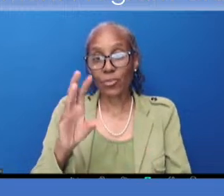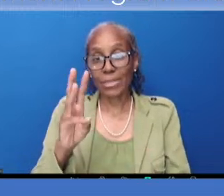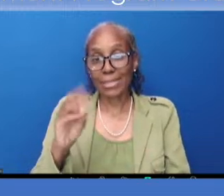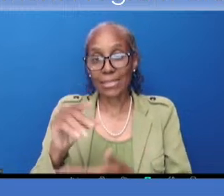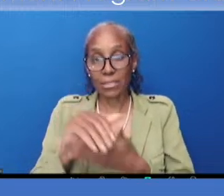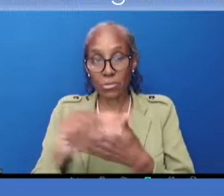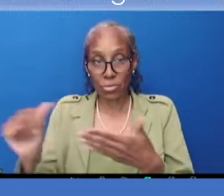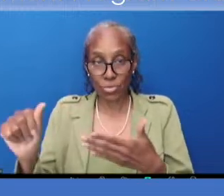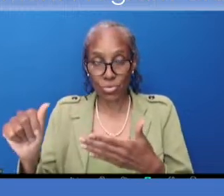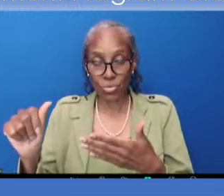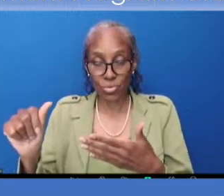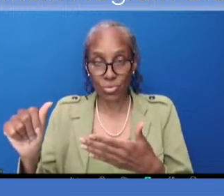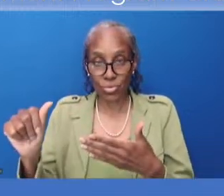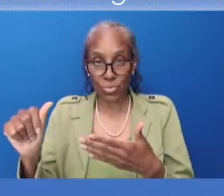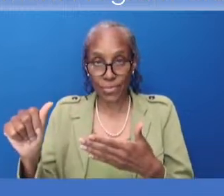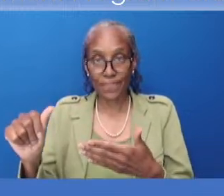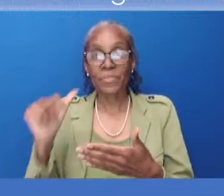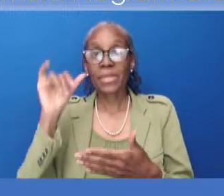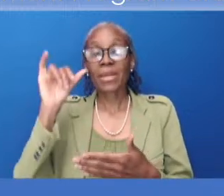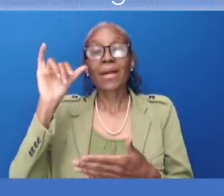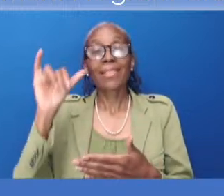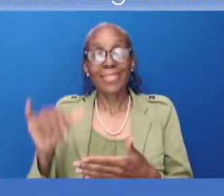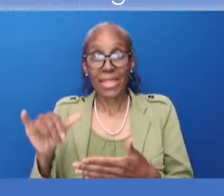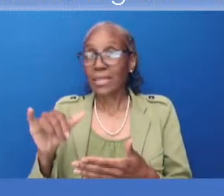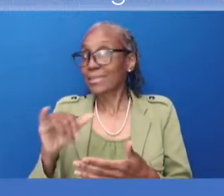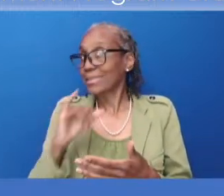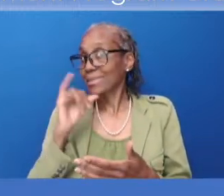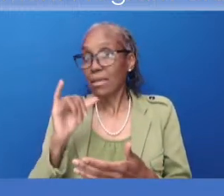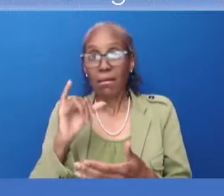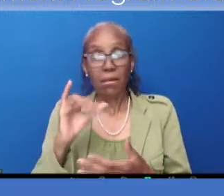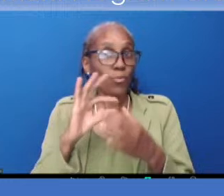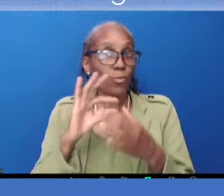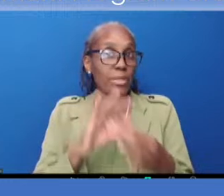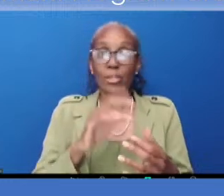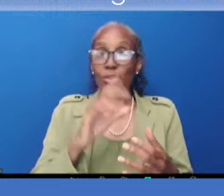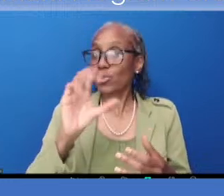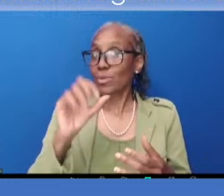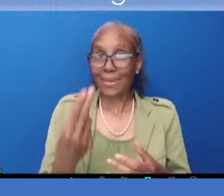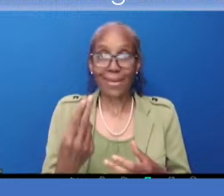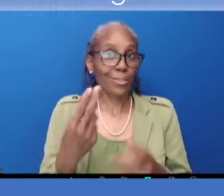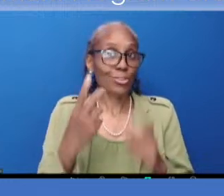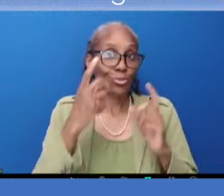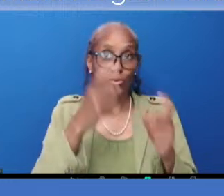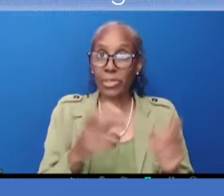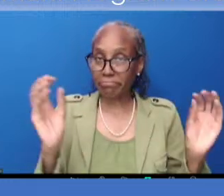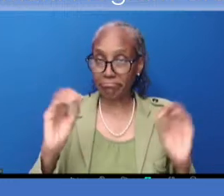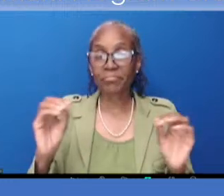IN THIS CASE THE STATE IS